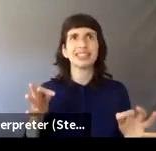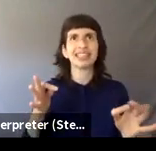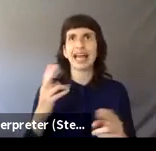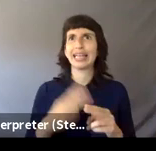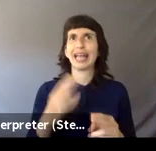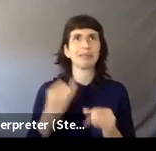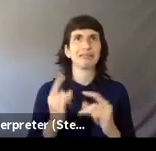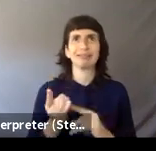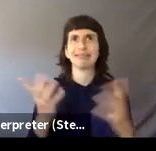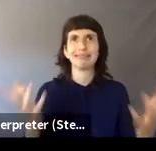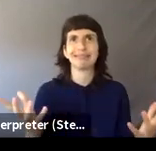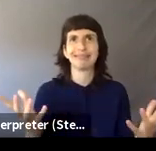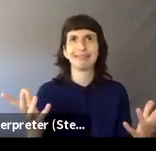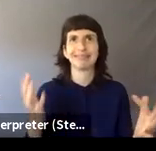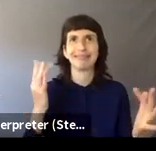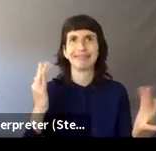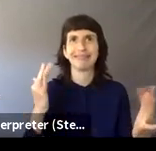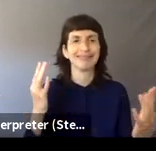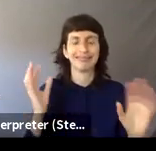Amy: I wonder, okay, this might not let me do this. Just to test that Pete, that's a great question in the past I've been able to do that. When you're put on the spot to come up with names